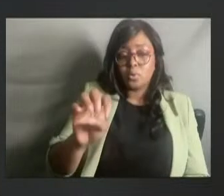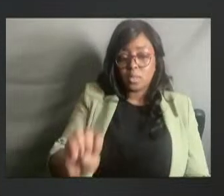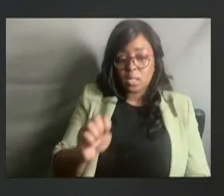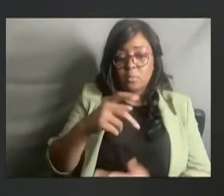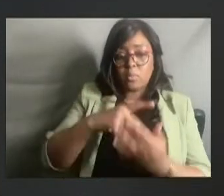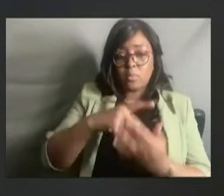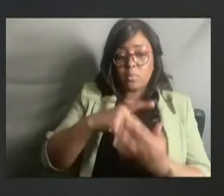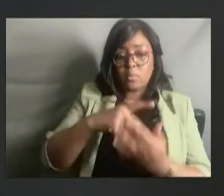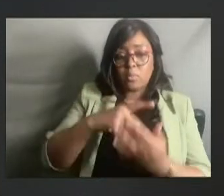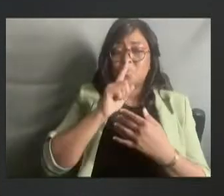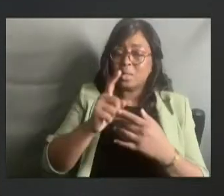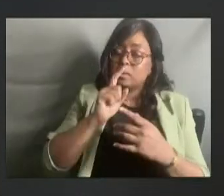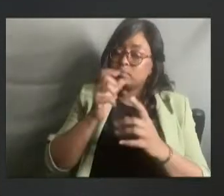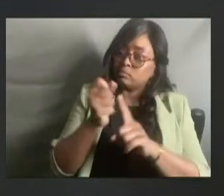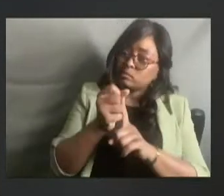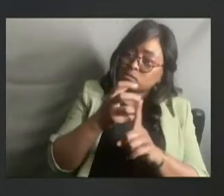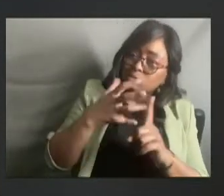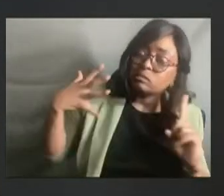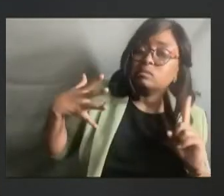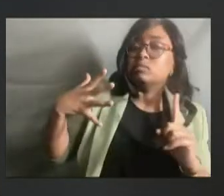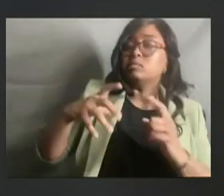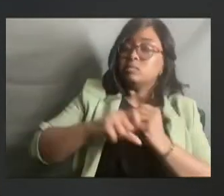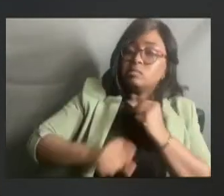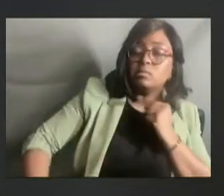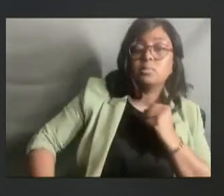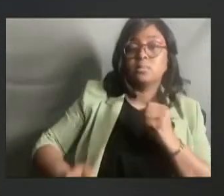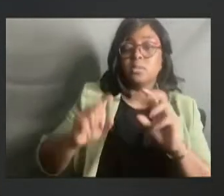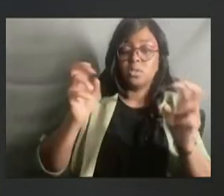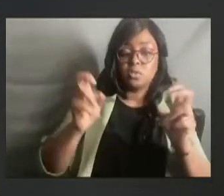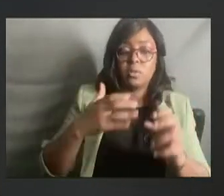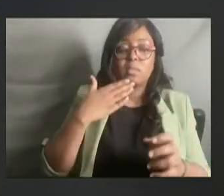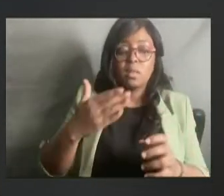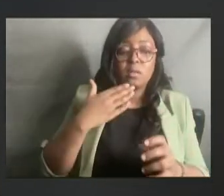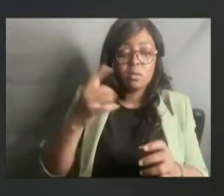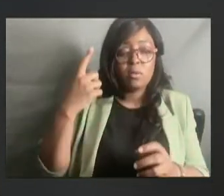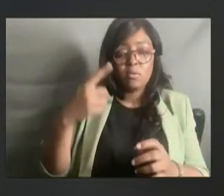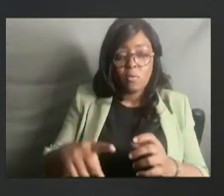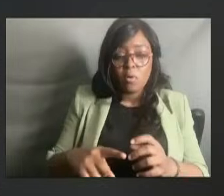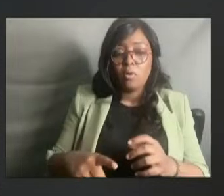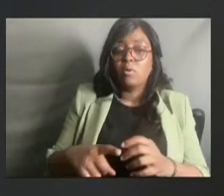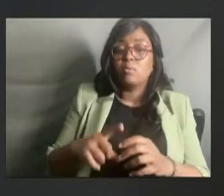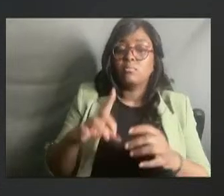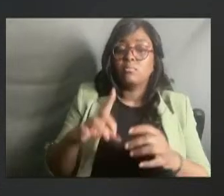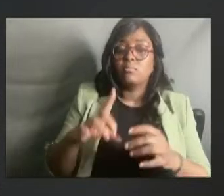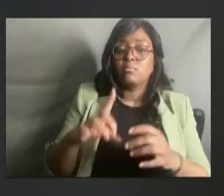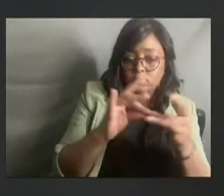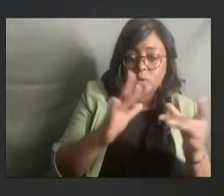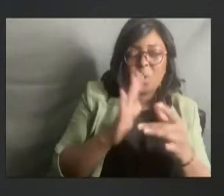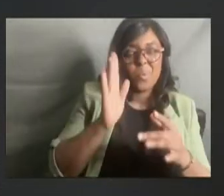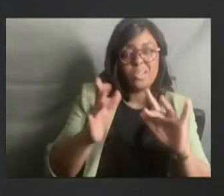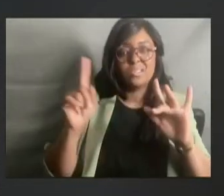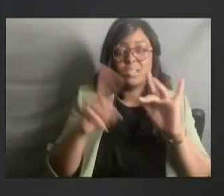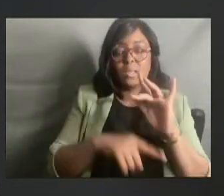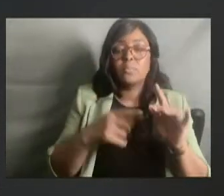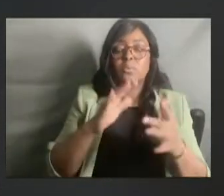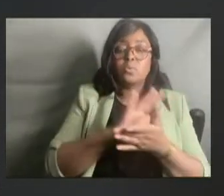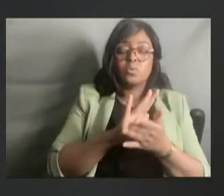programs. There are extensive issues. Thank you for flagging that for us. I'm going to skip